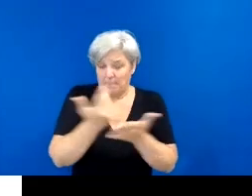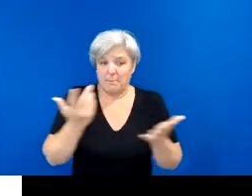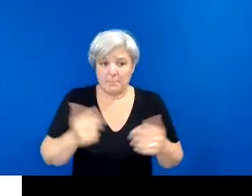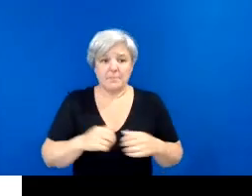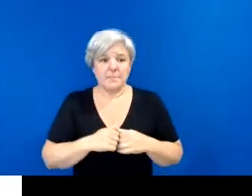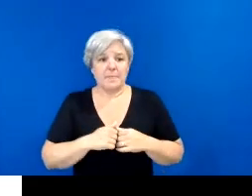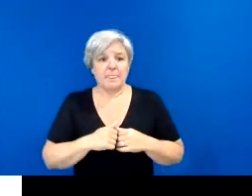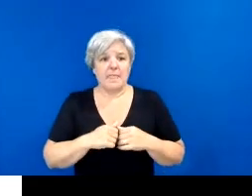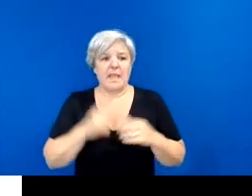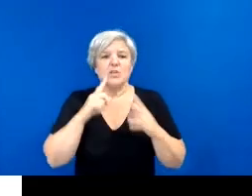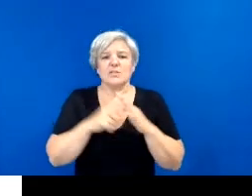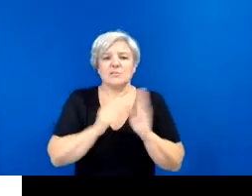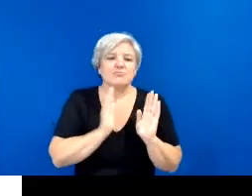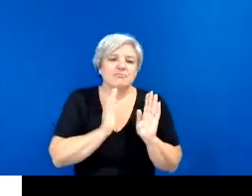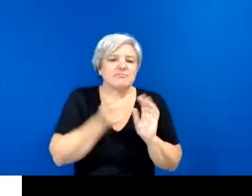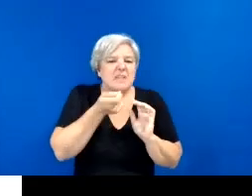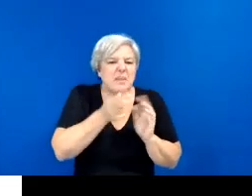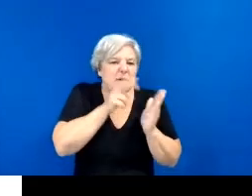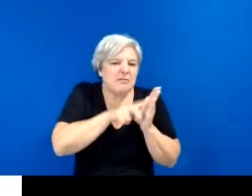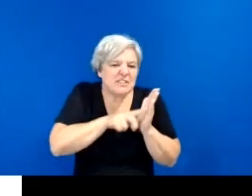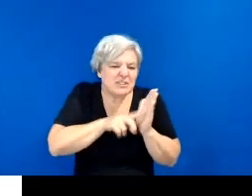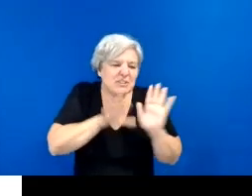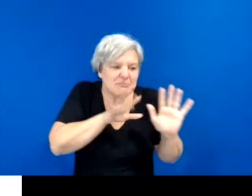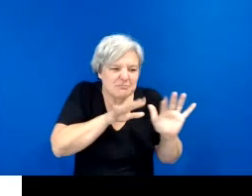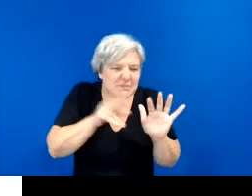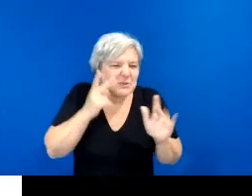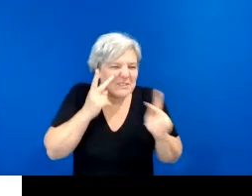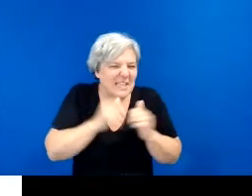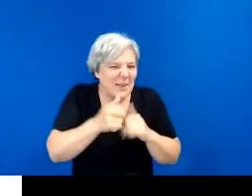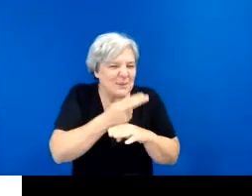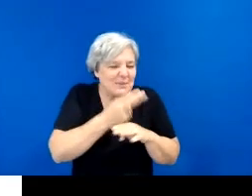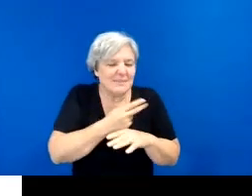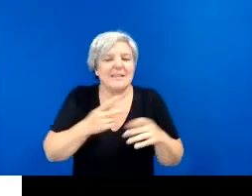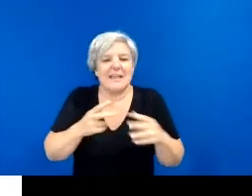You know, start small, as Linda mentioned, with the framework and incorporating